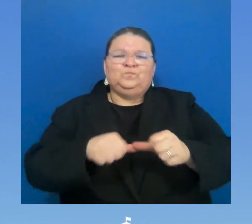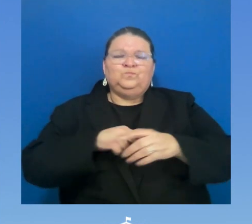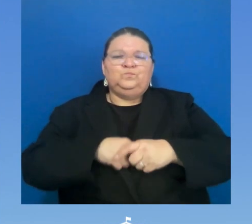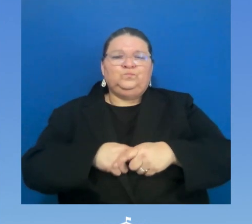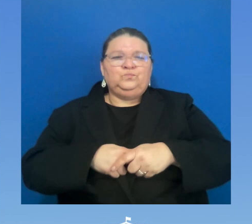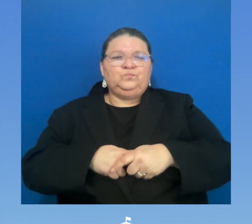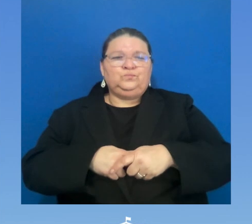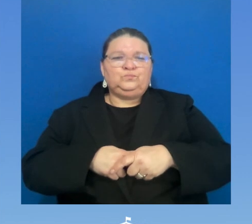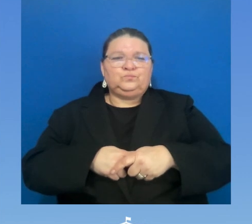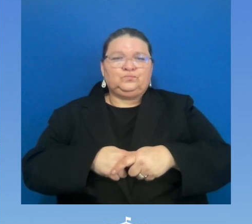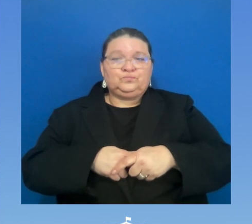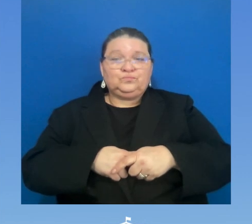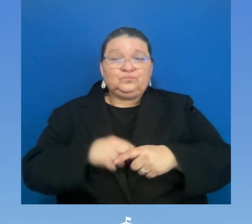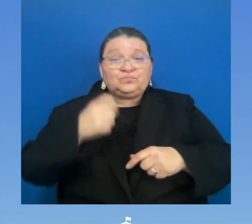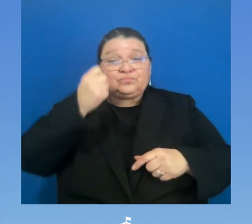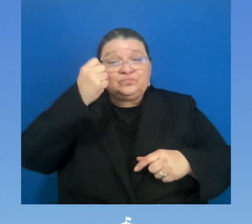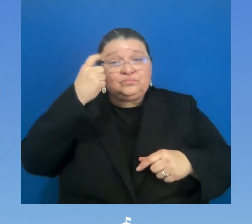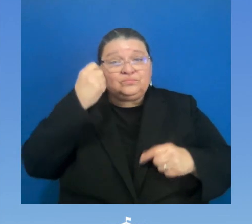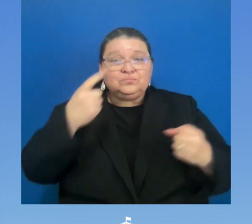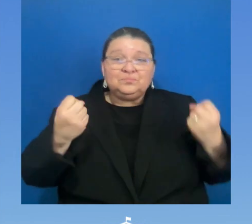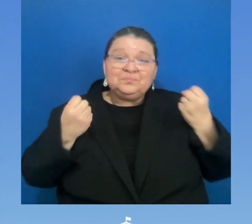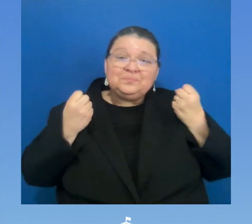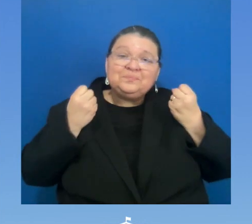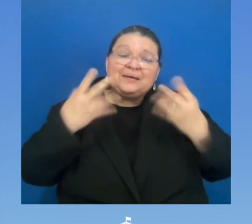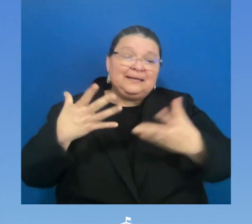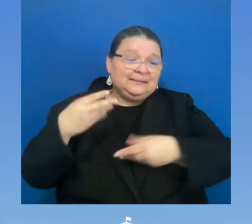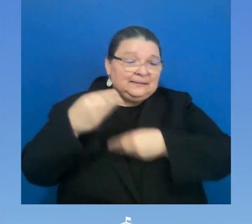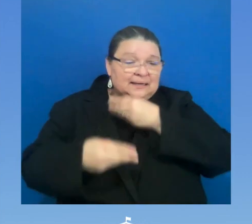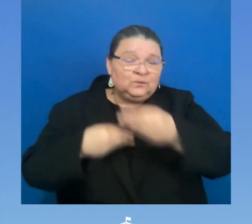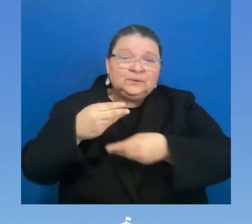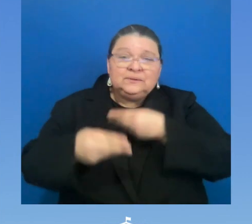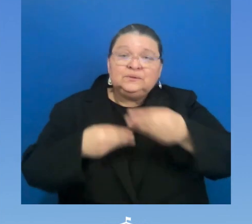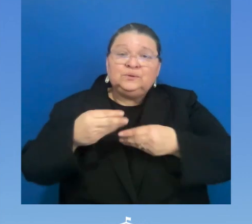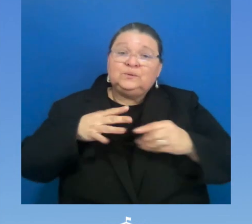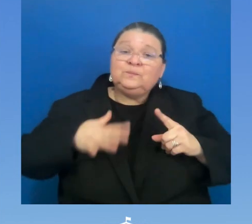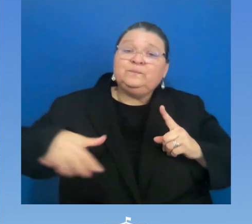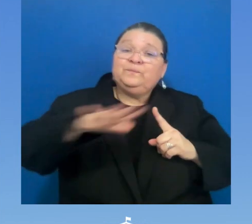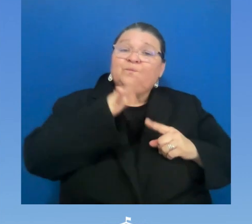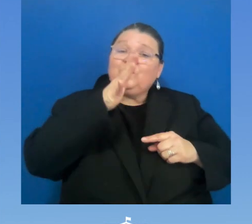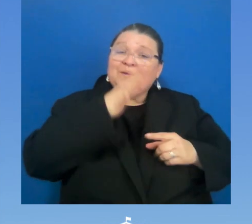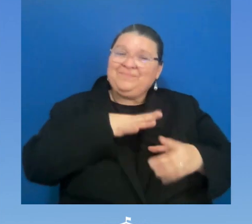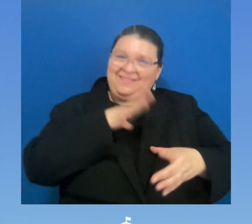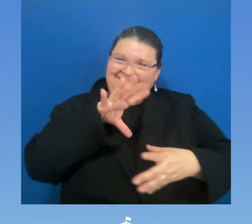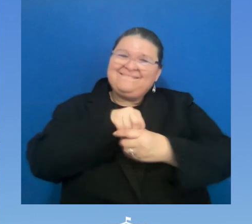The Vice President: Yeah. Ms. Purce: And I think that's a lesson in possibility. It shows that when you pursue what is right,